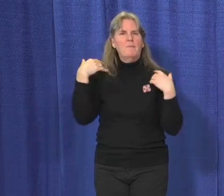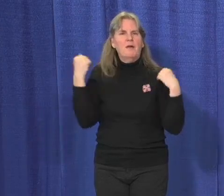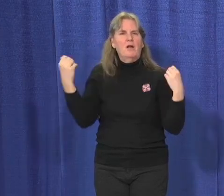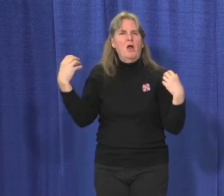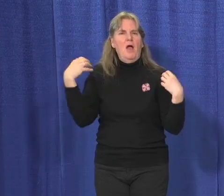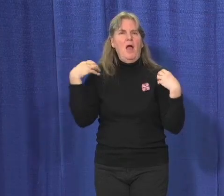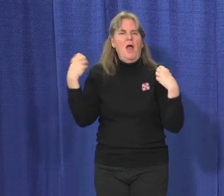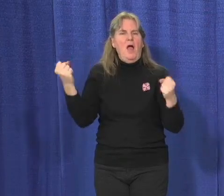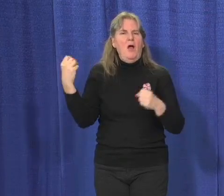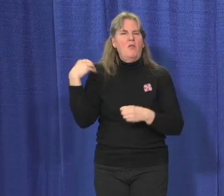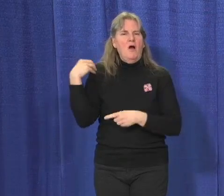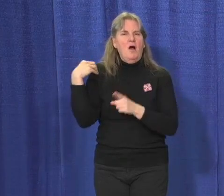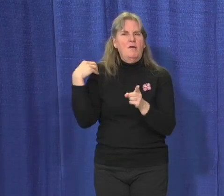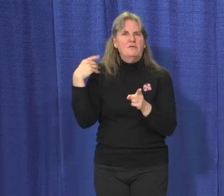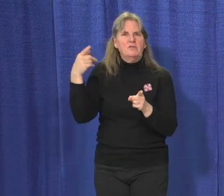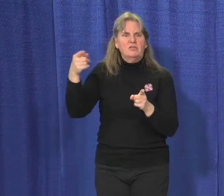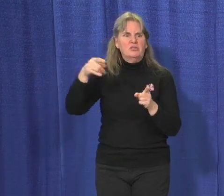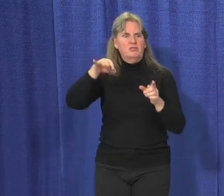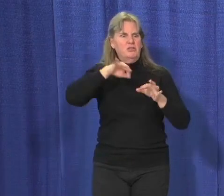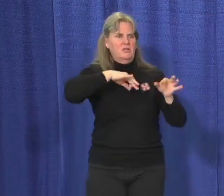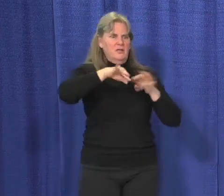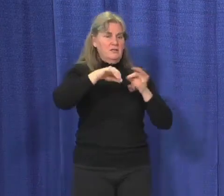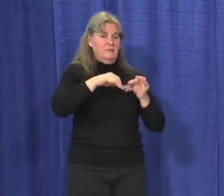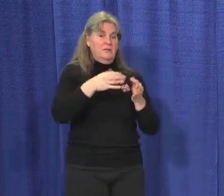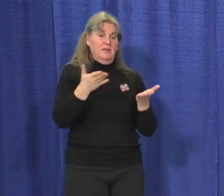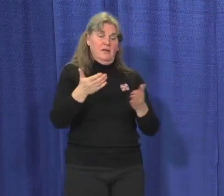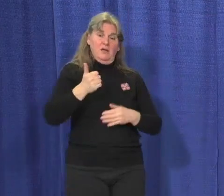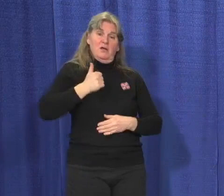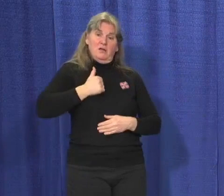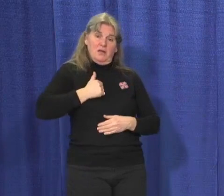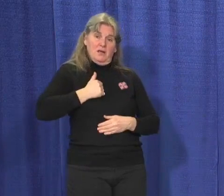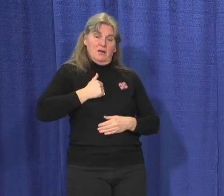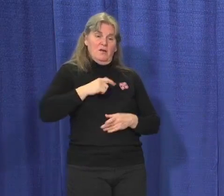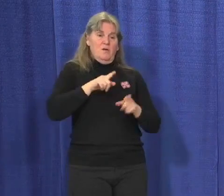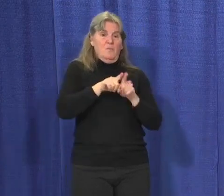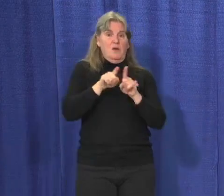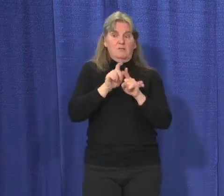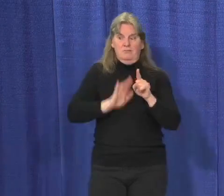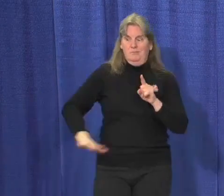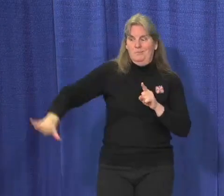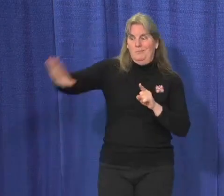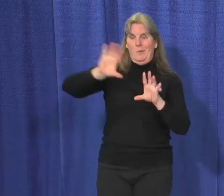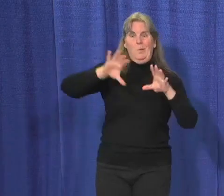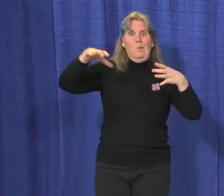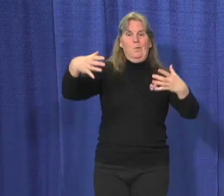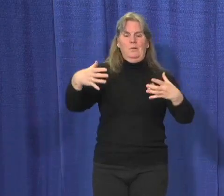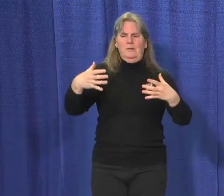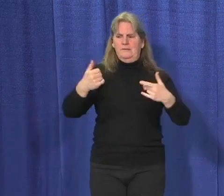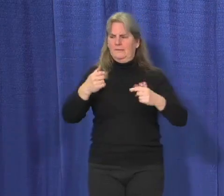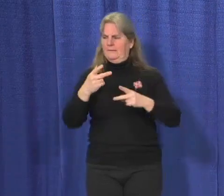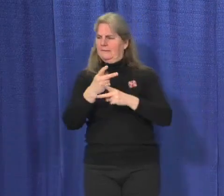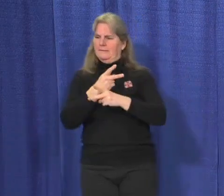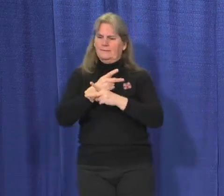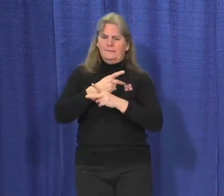conference, we are all internationally figuring out the